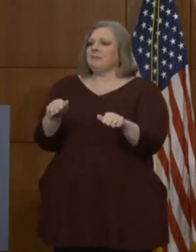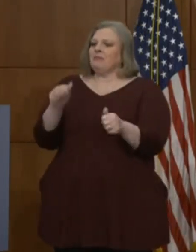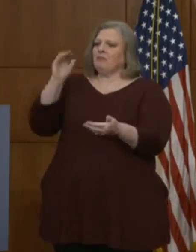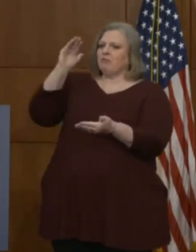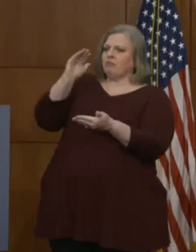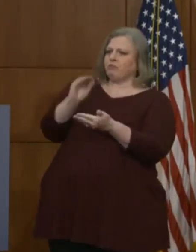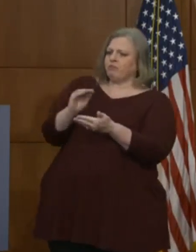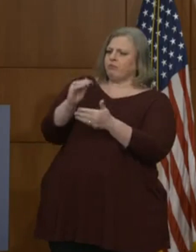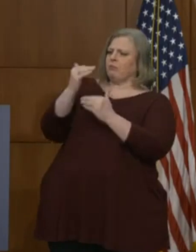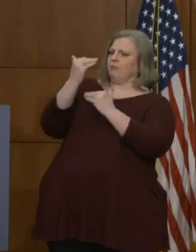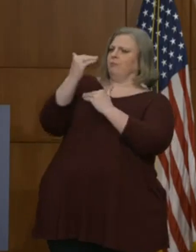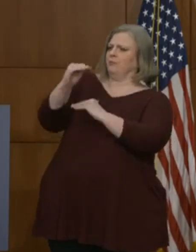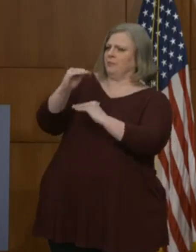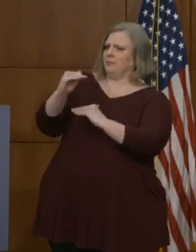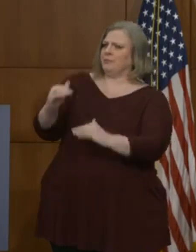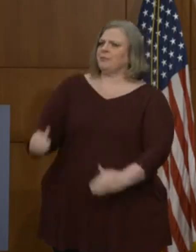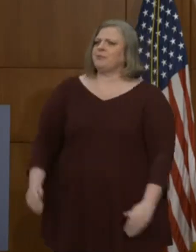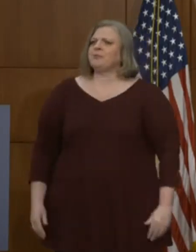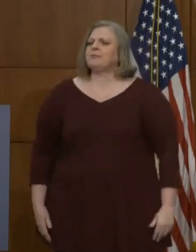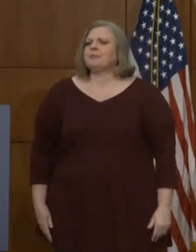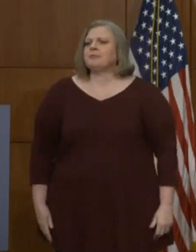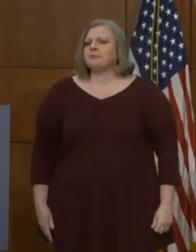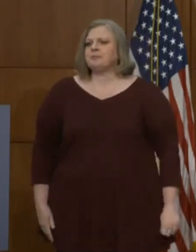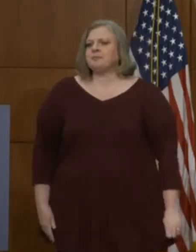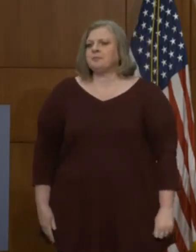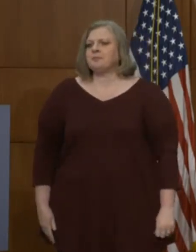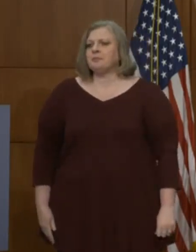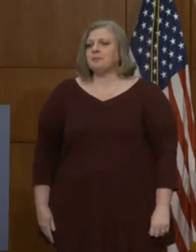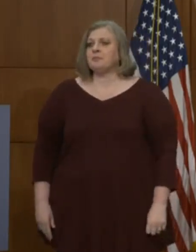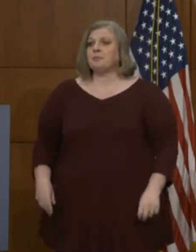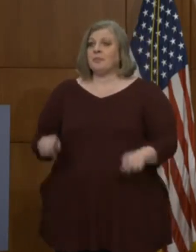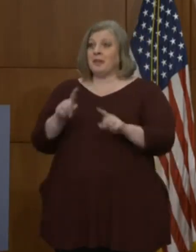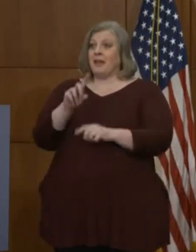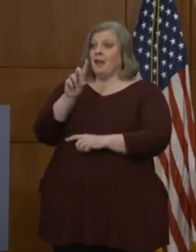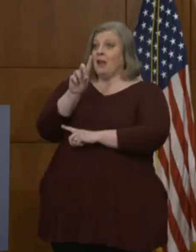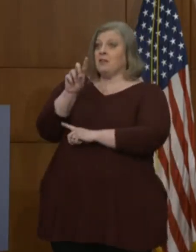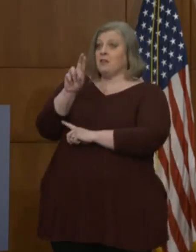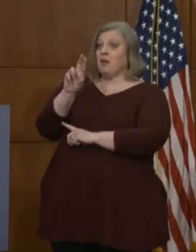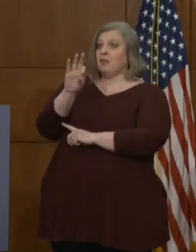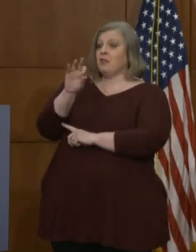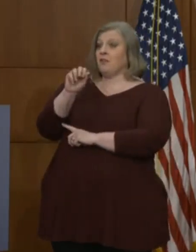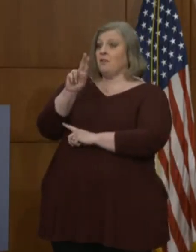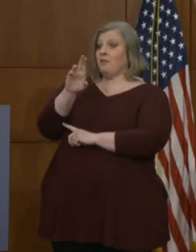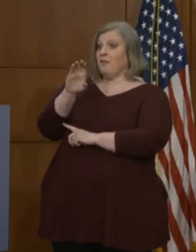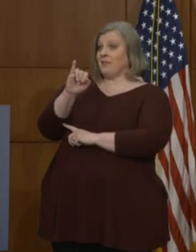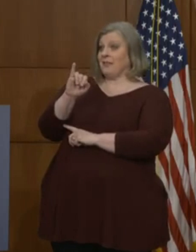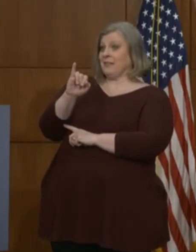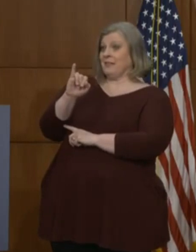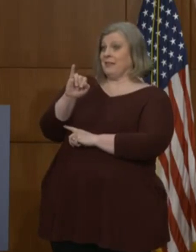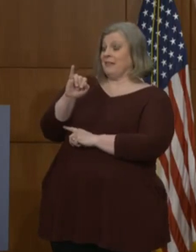WE CAN MOVE TO EASING THE RESTRICTIONS. AS DR FAUCI HAS RESTRICTIONS. AS DR FAUCI HAS SAID THERE IS NOT A SWITCH THAT